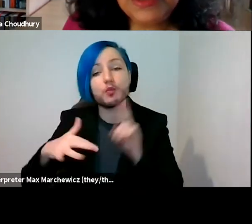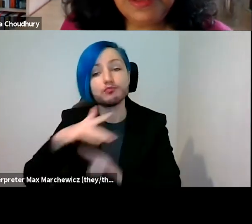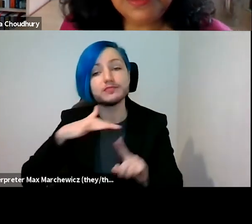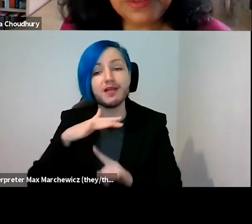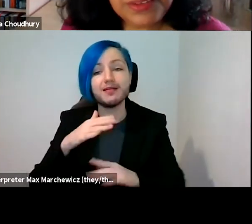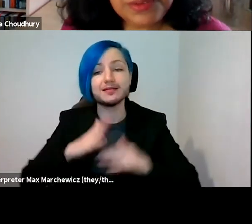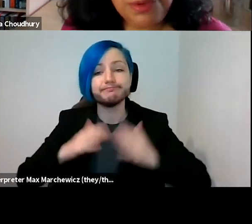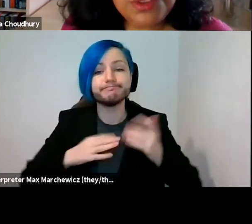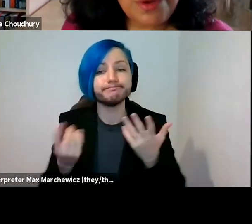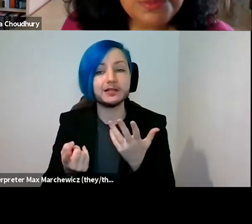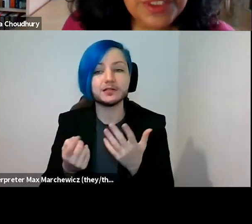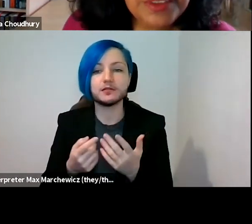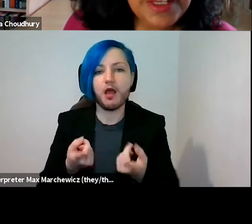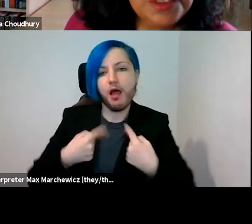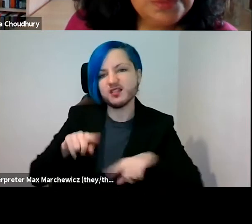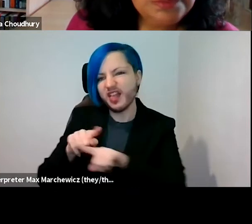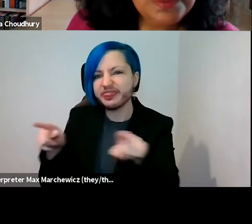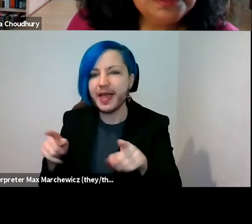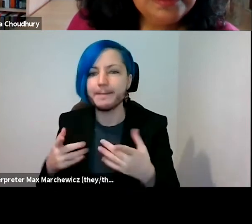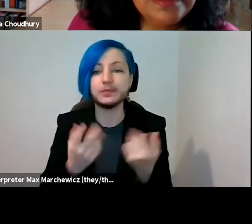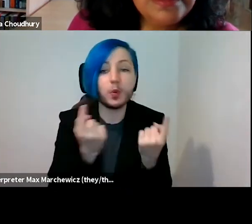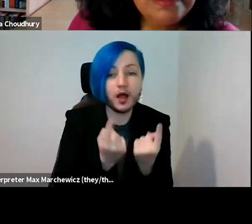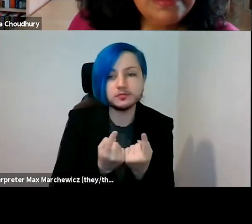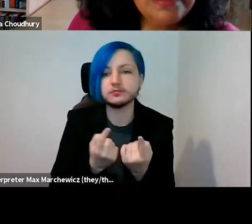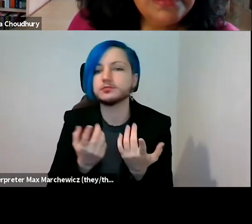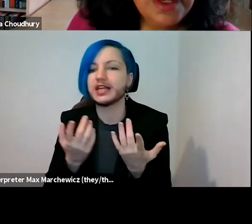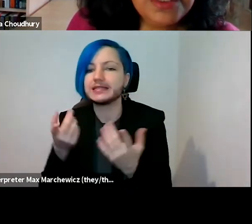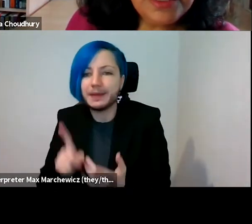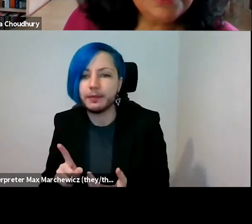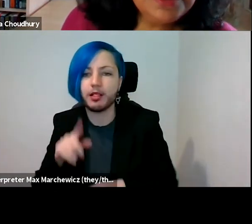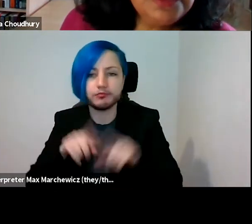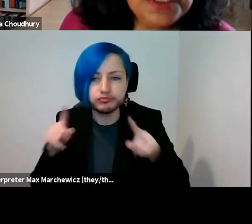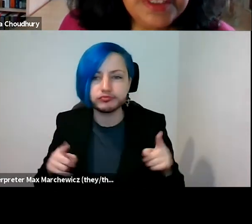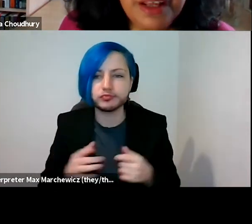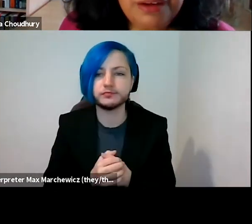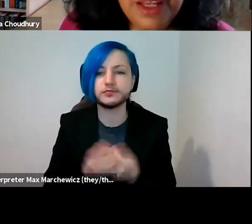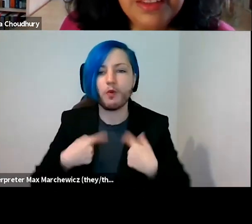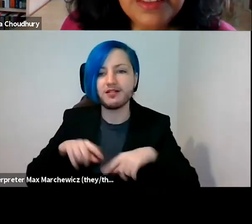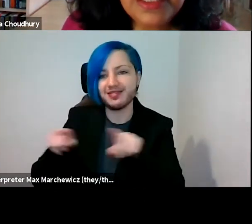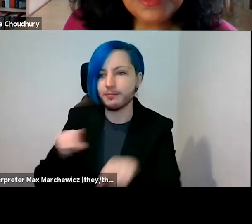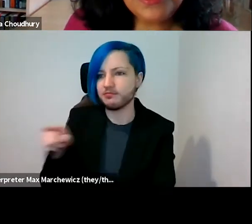its others, both objects and people. So let's go back to Britain now, and this takes us